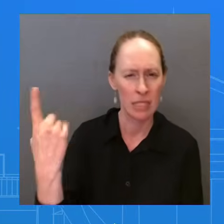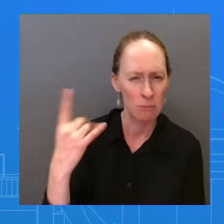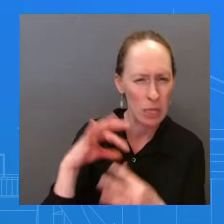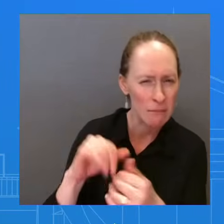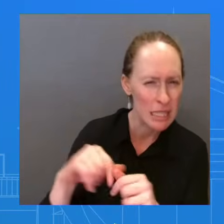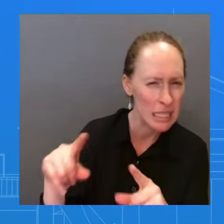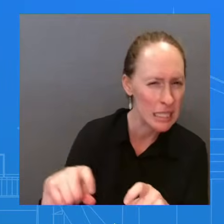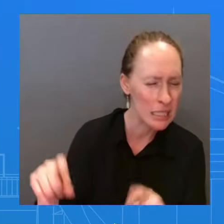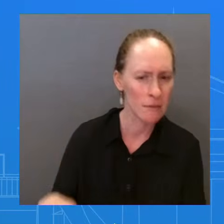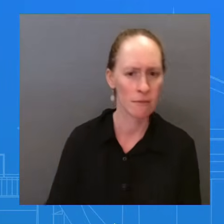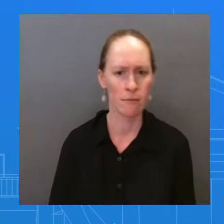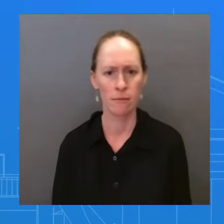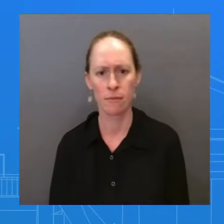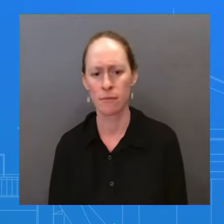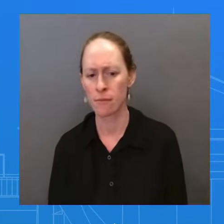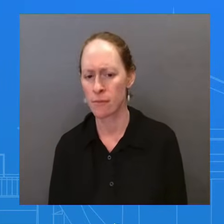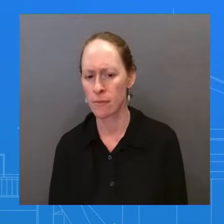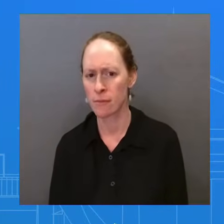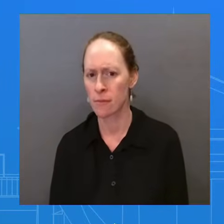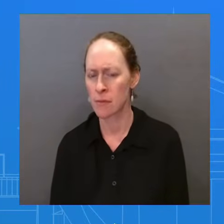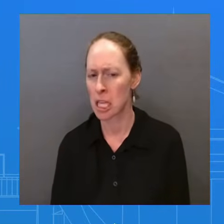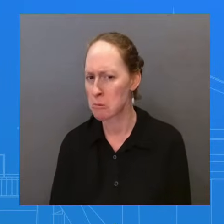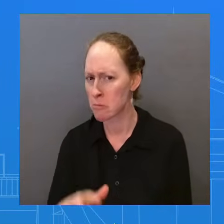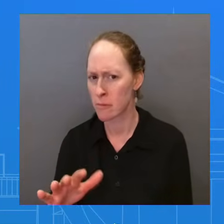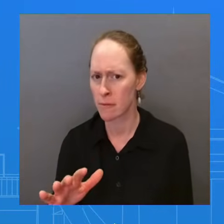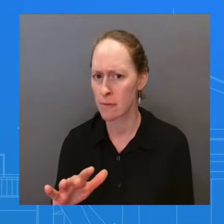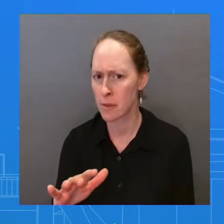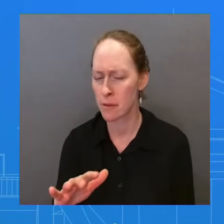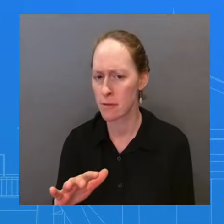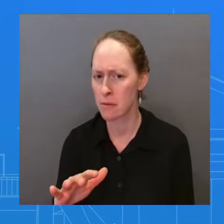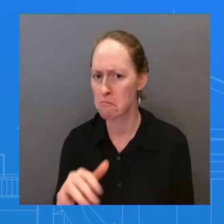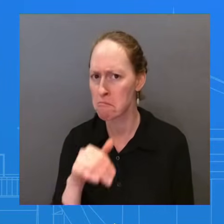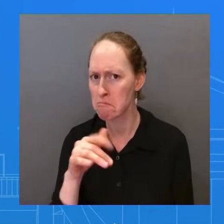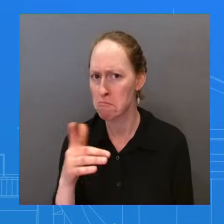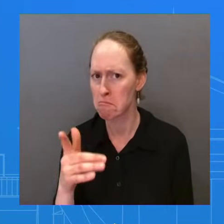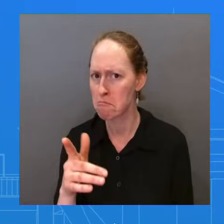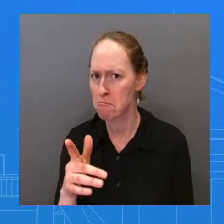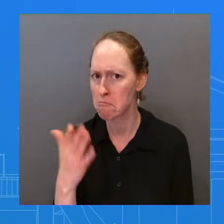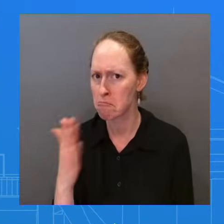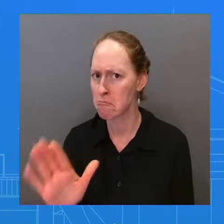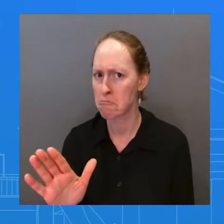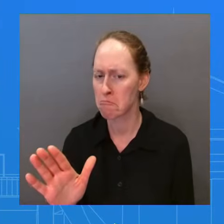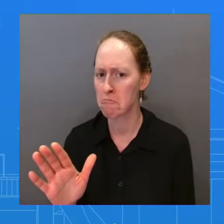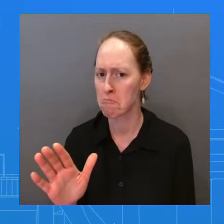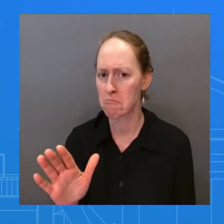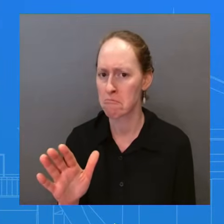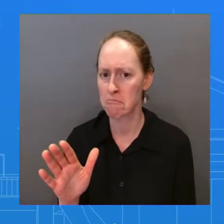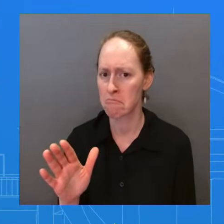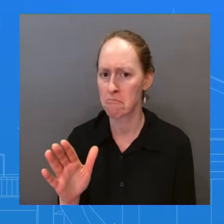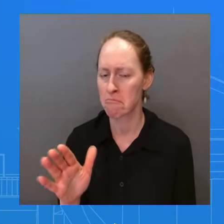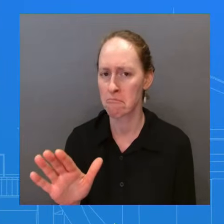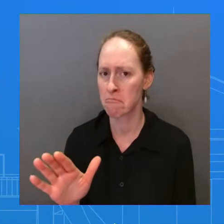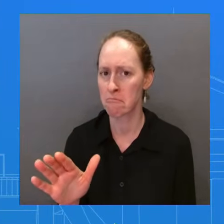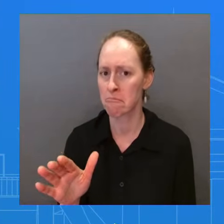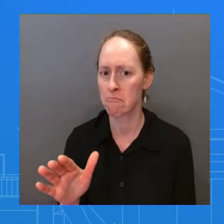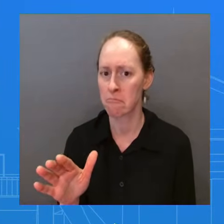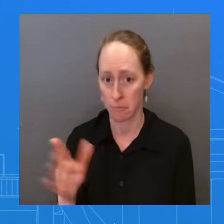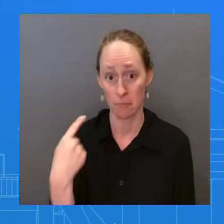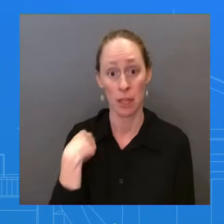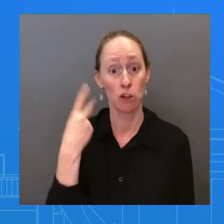I wouldn't pretend to know specifically what happened. I saw the statement that the DPRK put out about technicality --